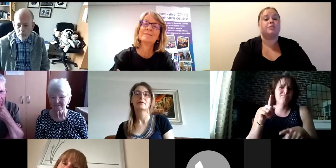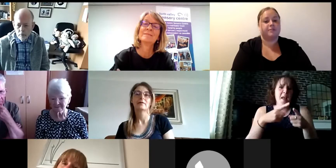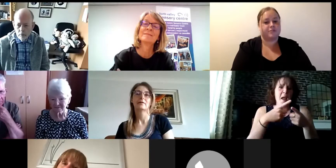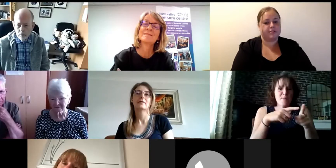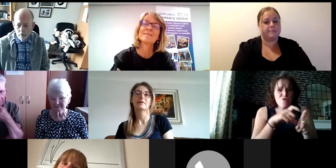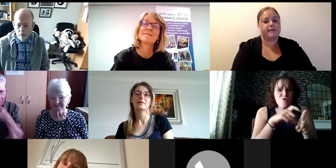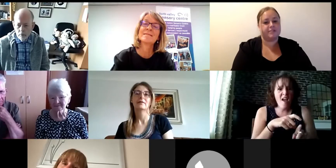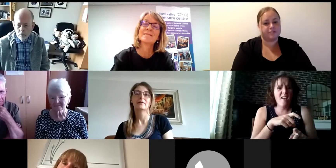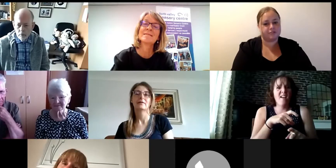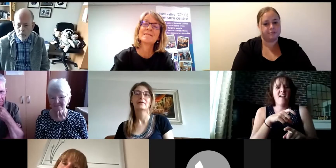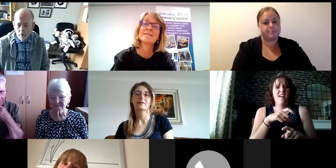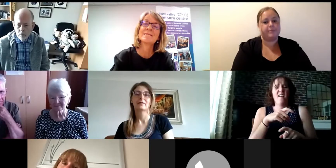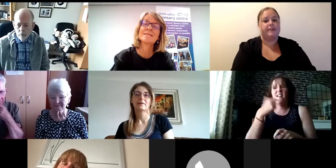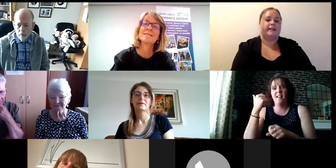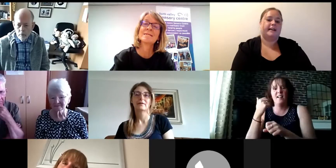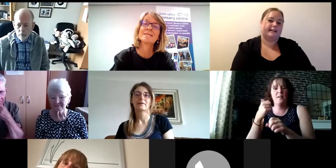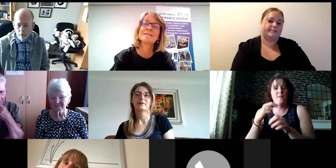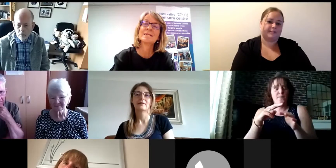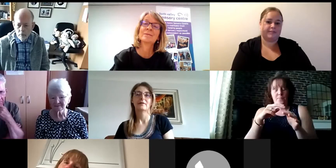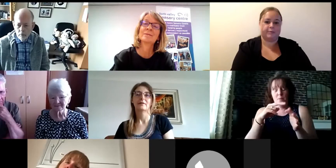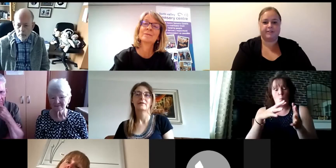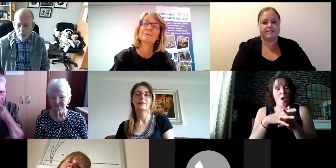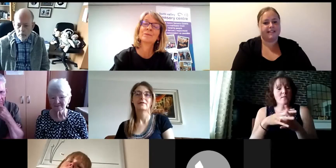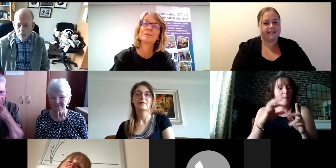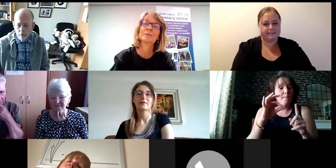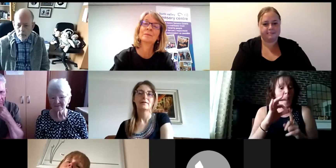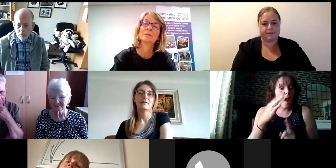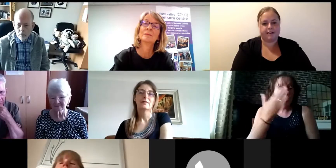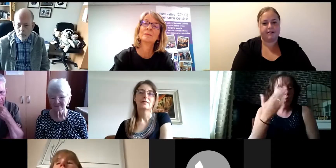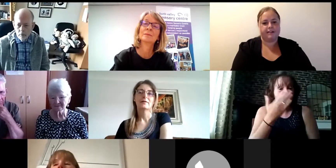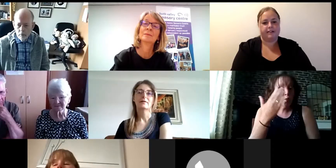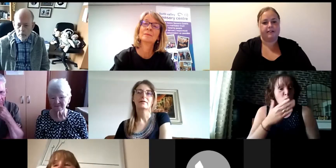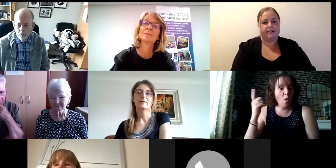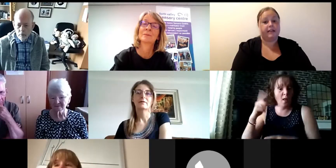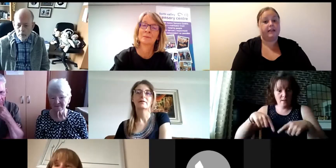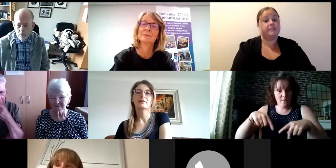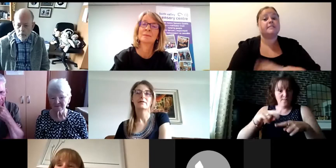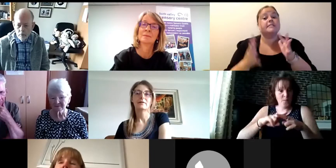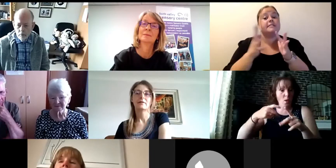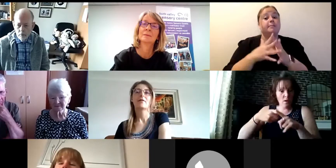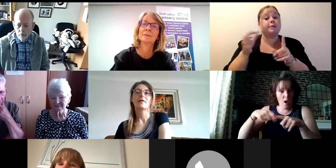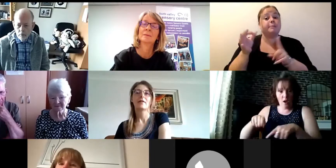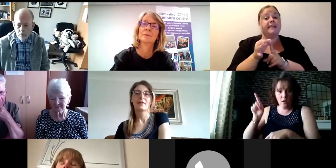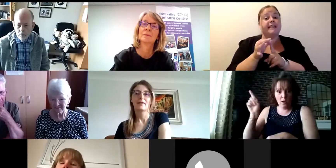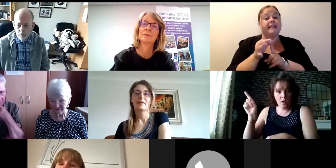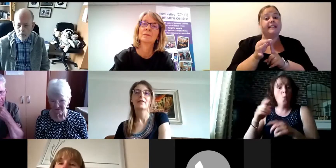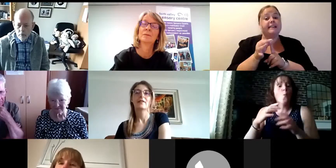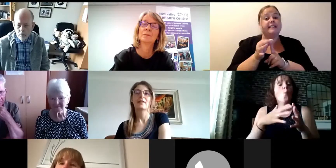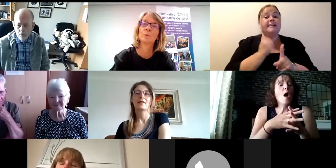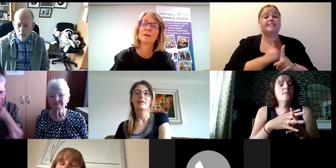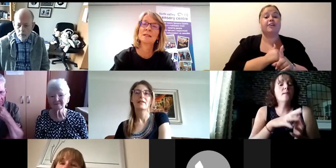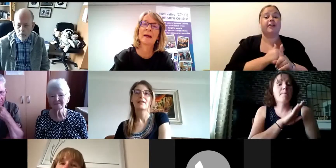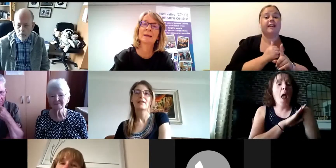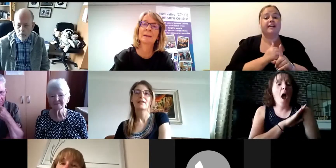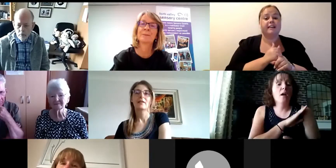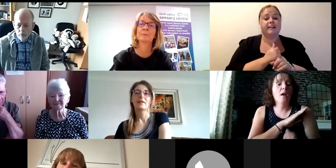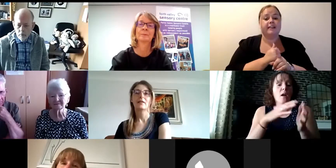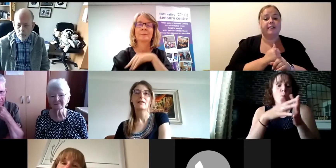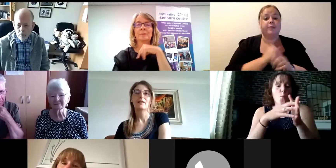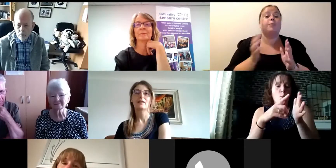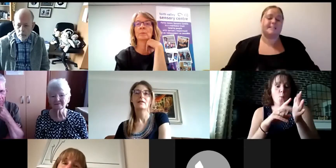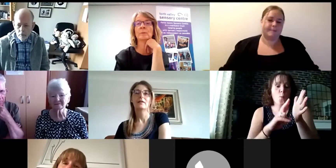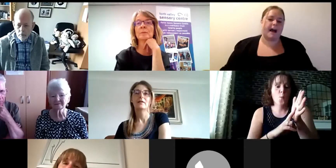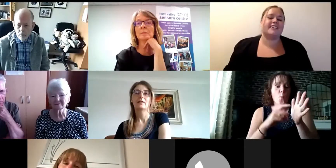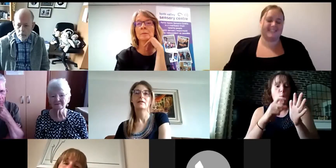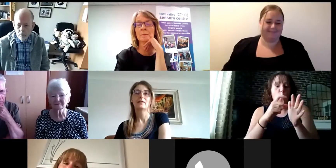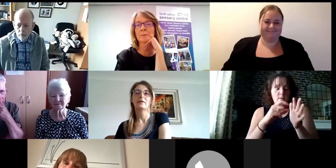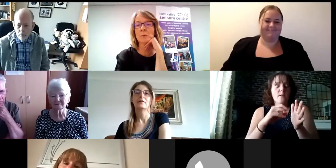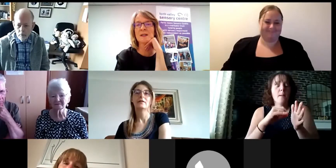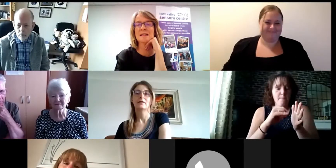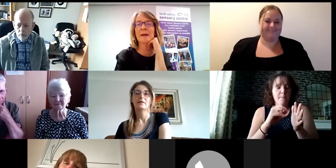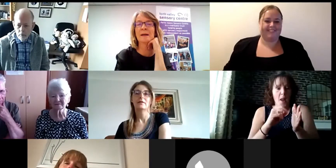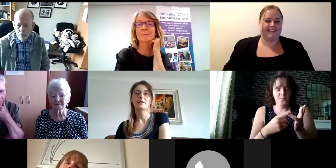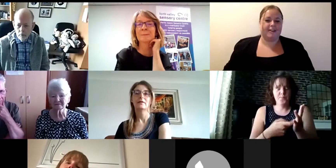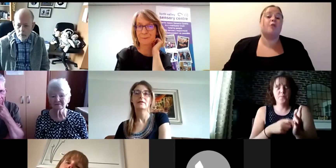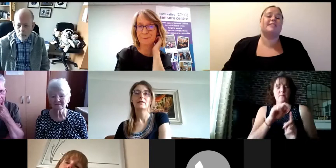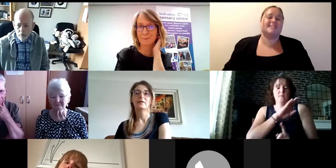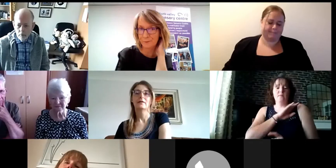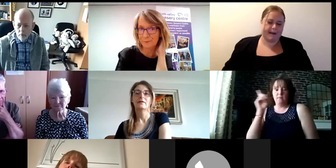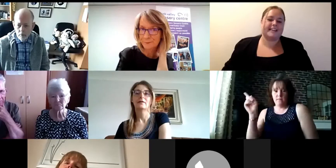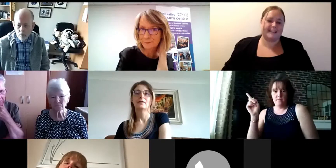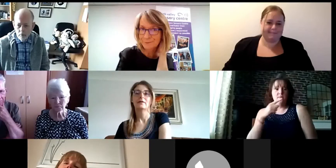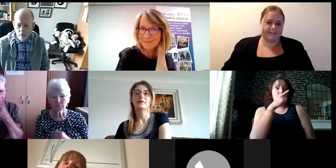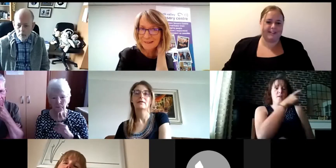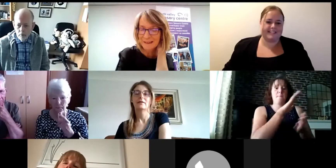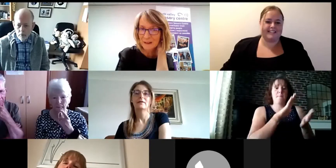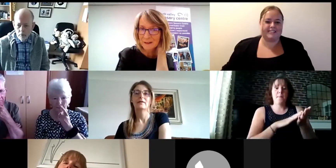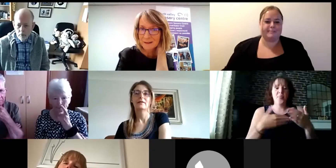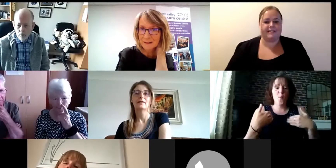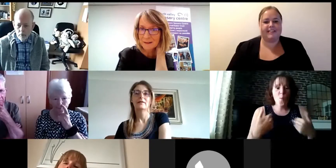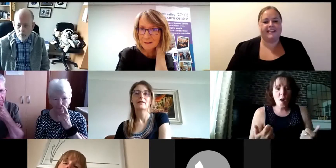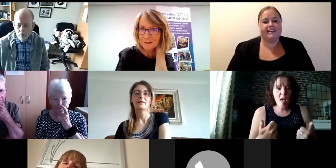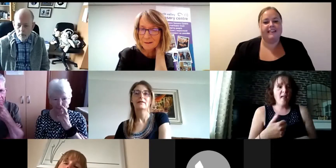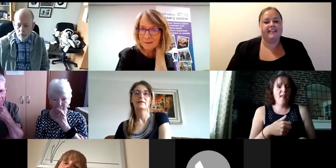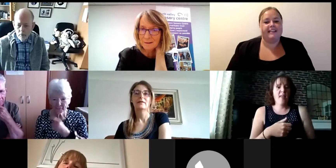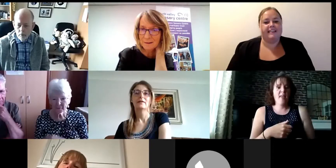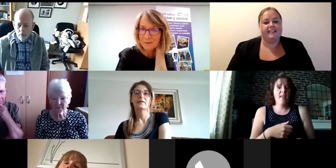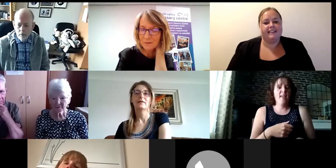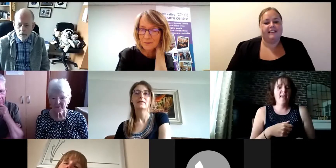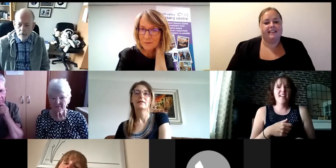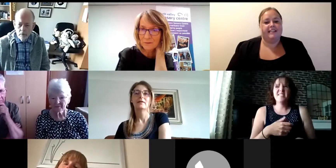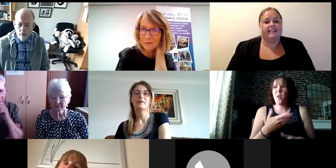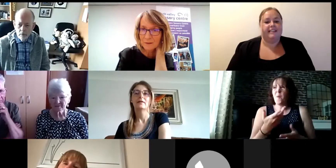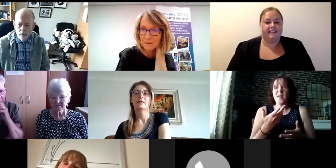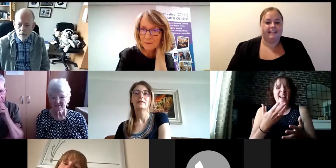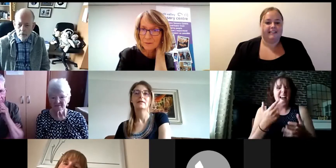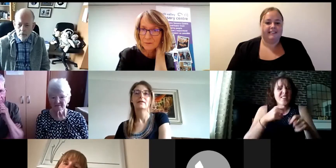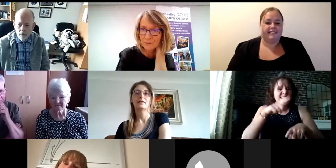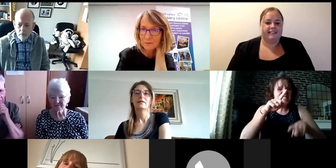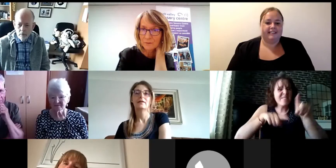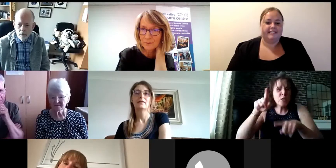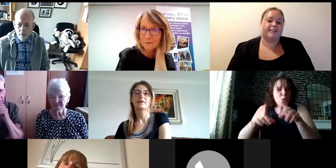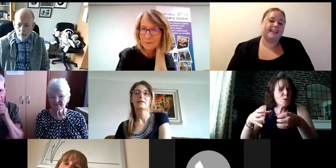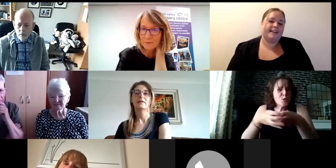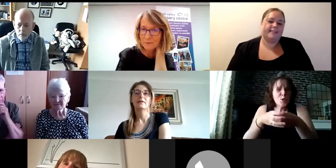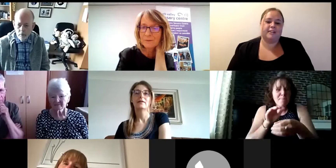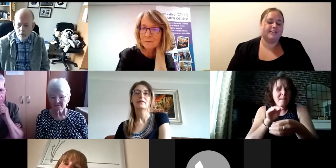Also I've joined the mother's group, different ones in Edinburgh, Windsor Park, so yes, lots